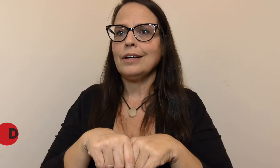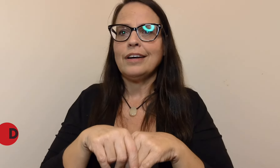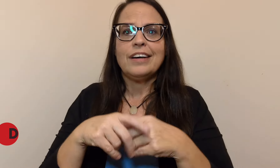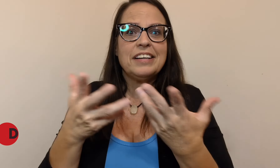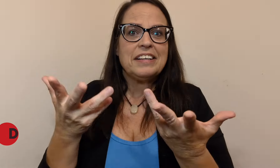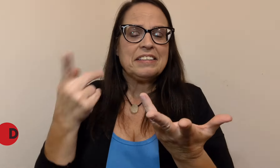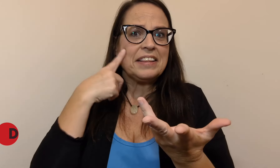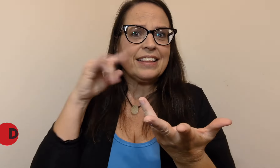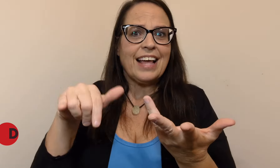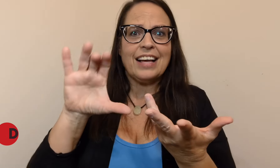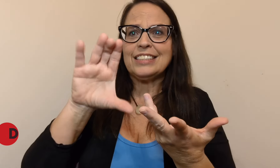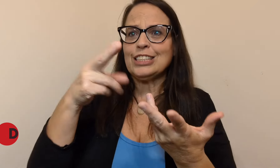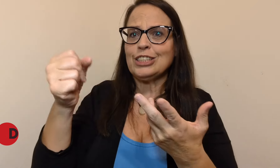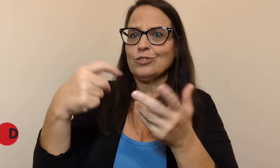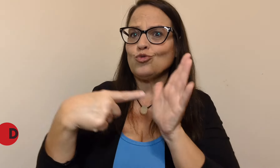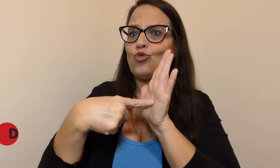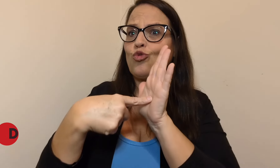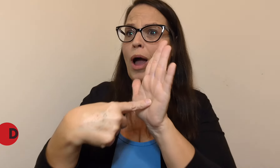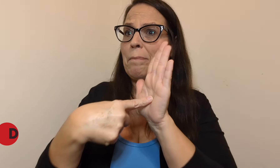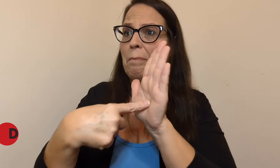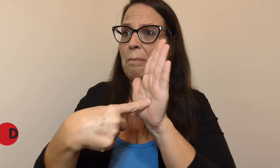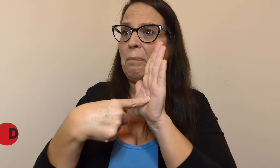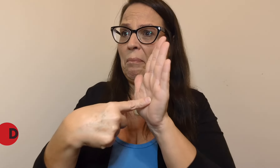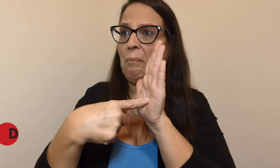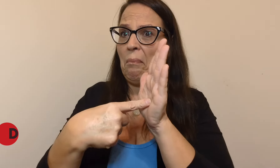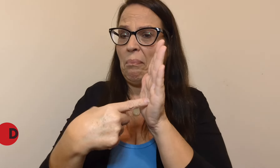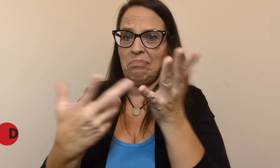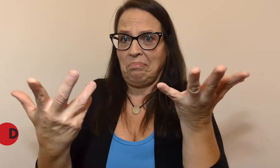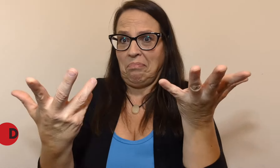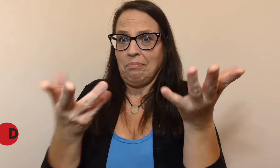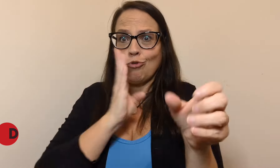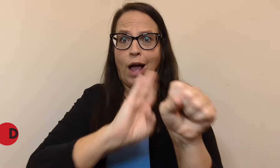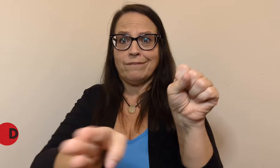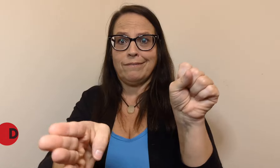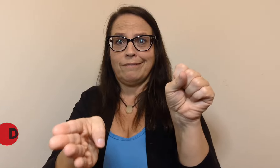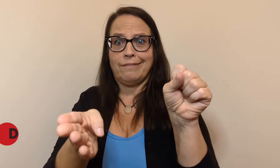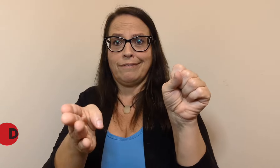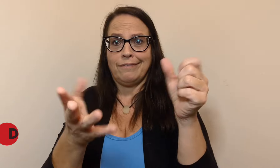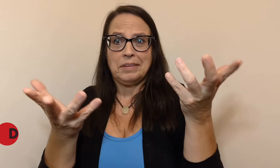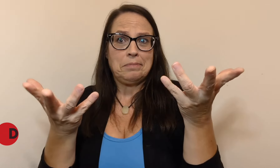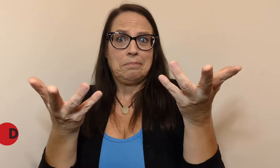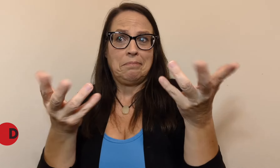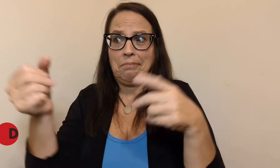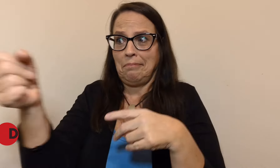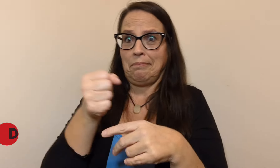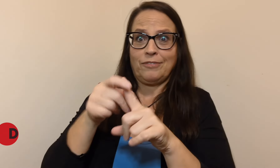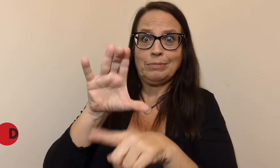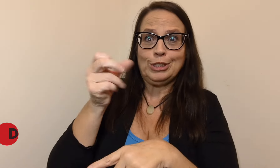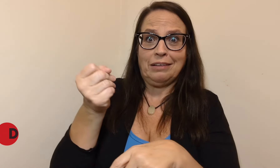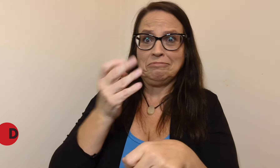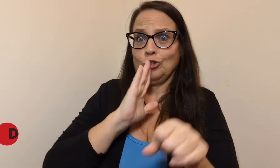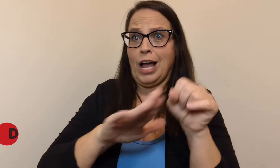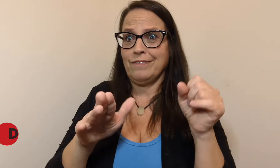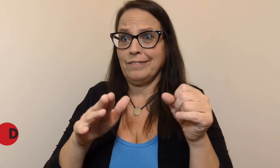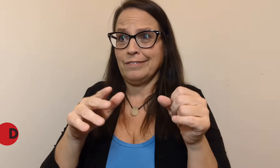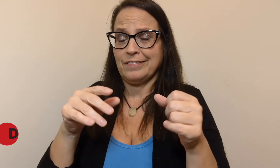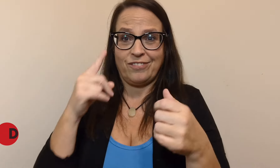They think that having a CHS representative is adequate representation